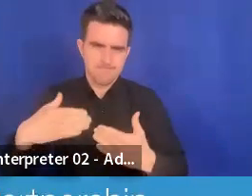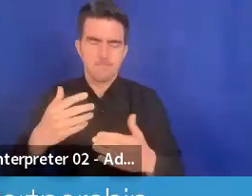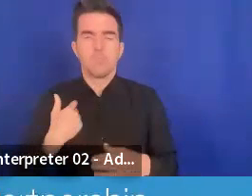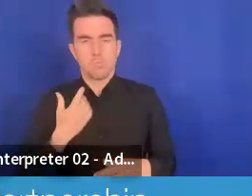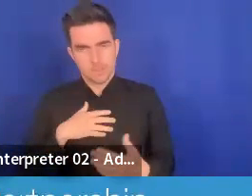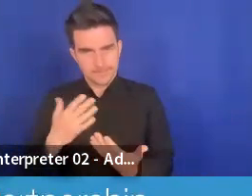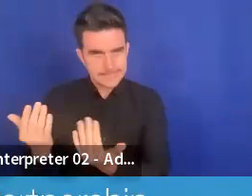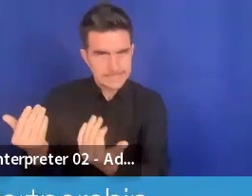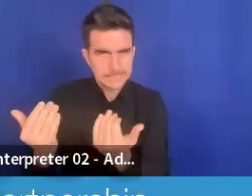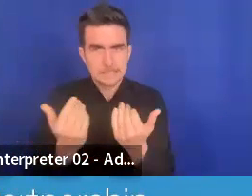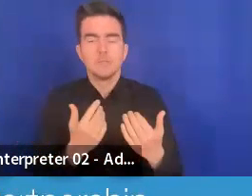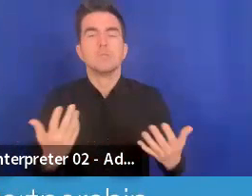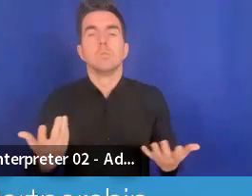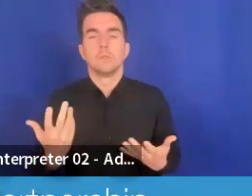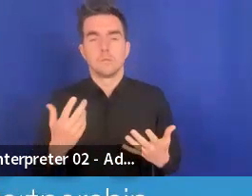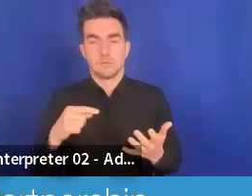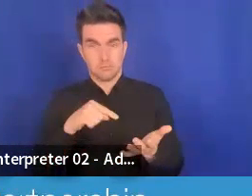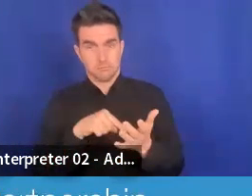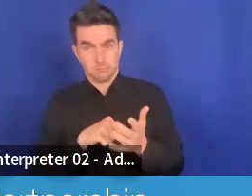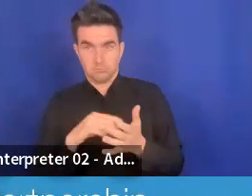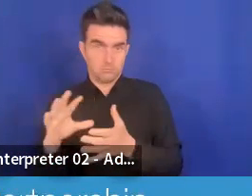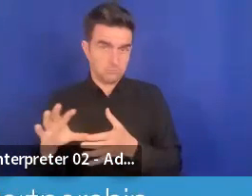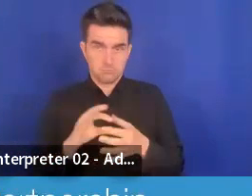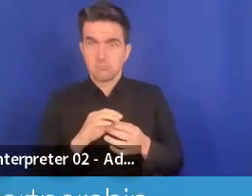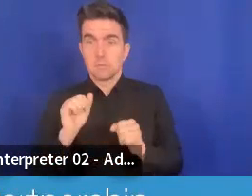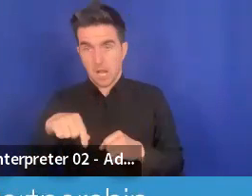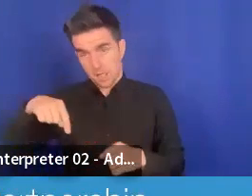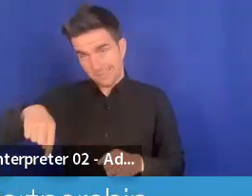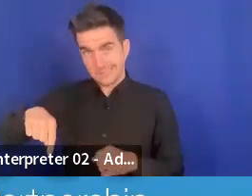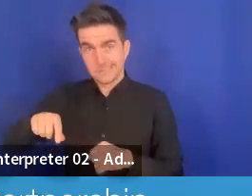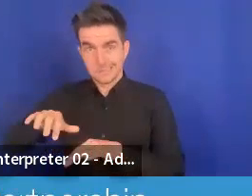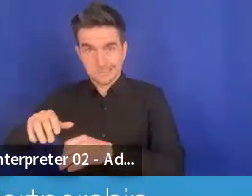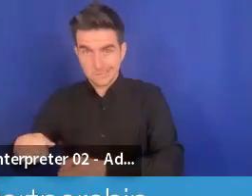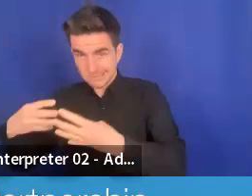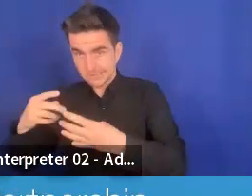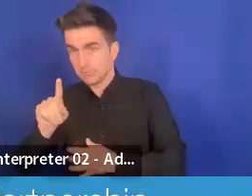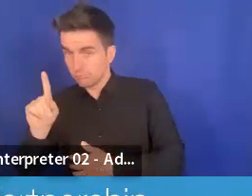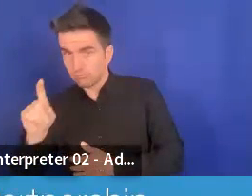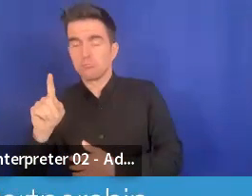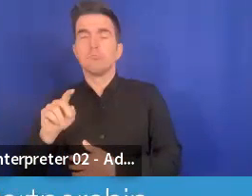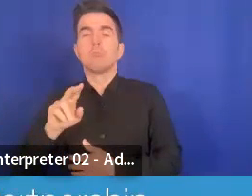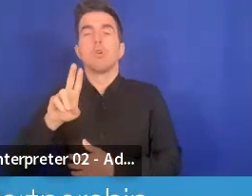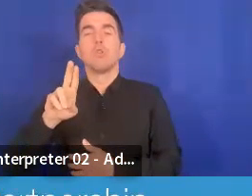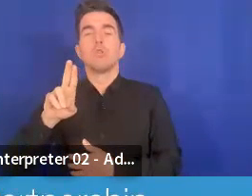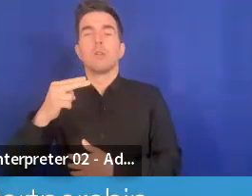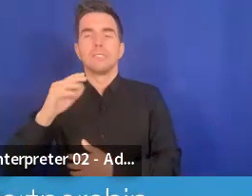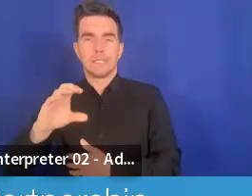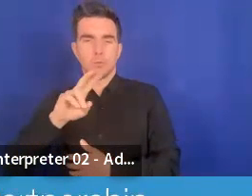on the UHC2023 website show and in our newsletter that Laura has just posted again if you want to go ahead and register for that.